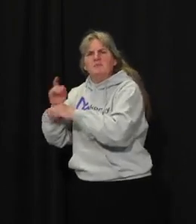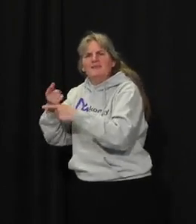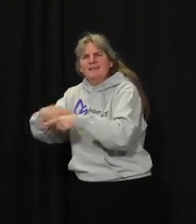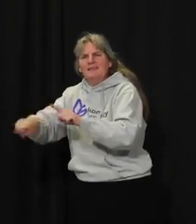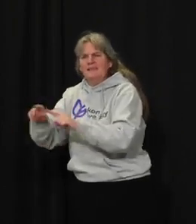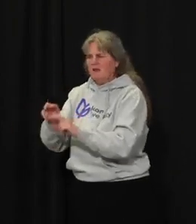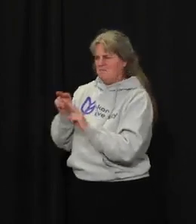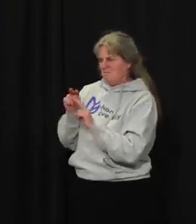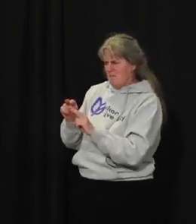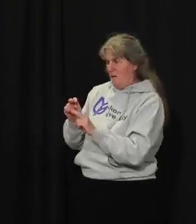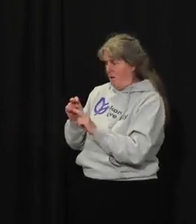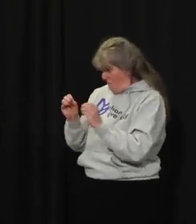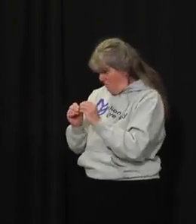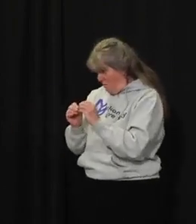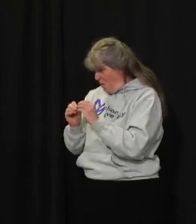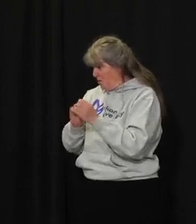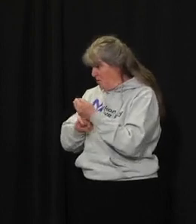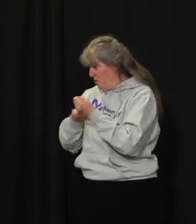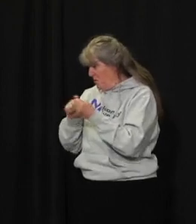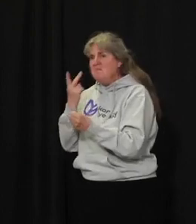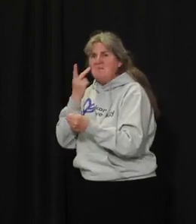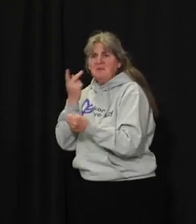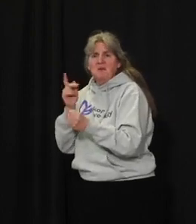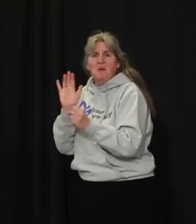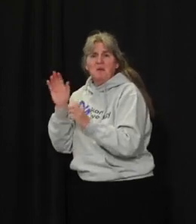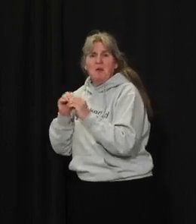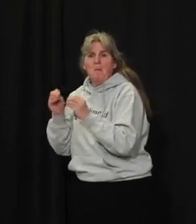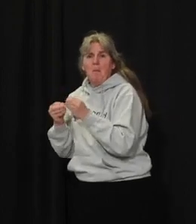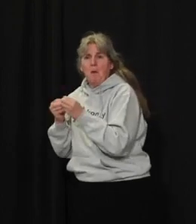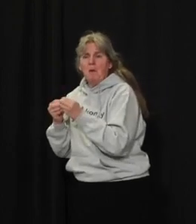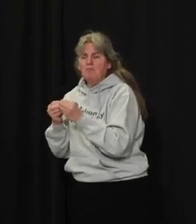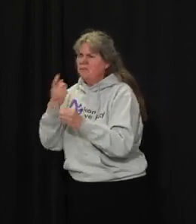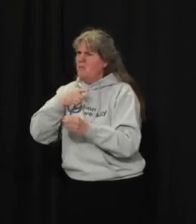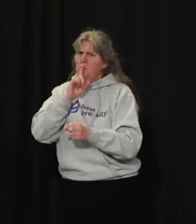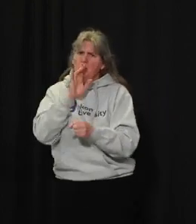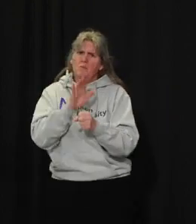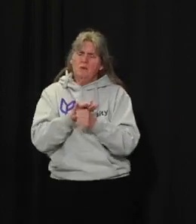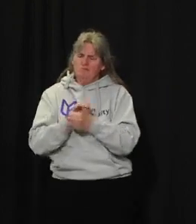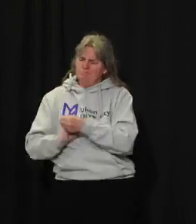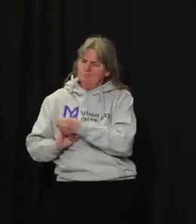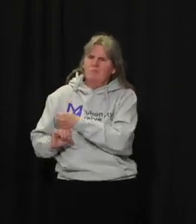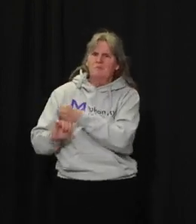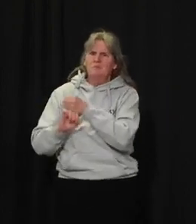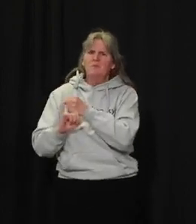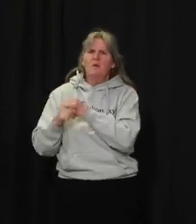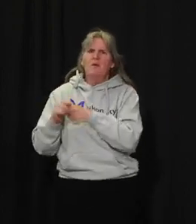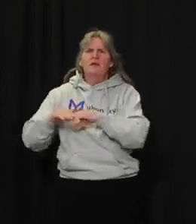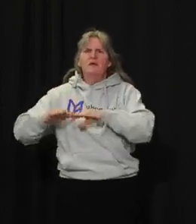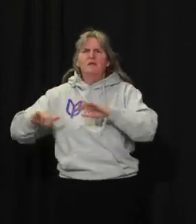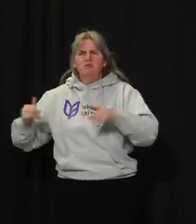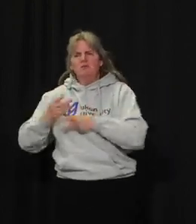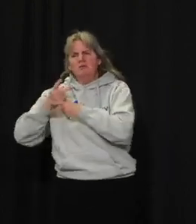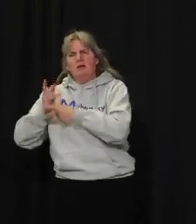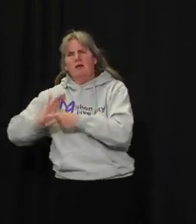determine if continued support is still needed. We are committed to supporting this extremely important part of